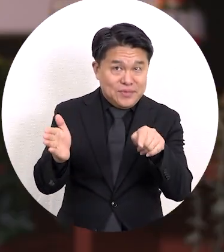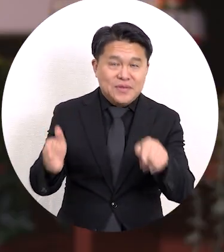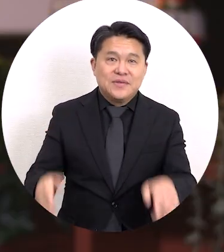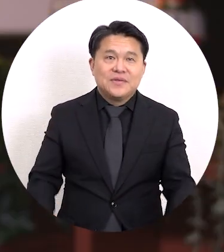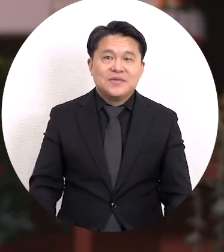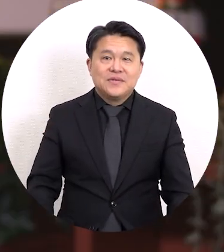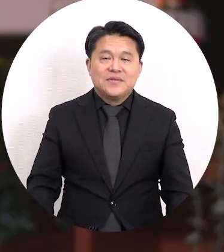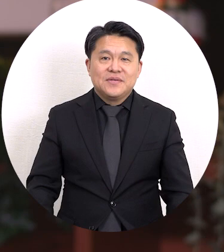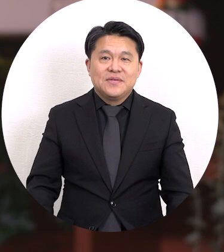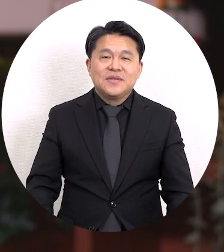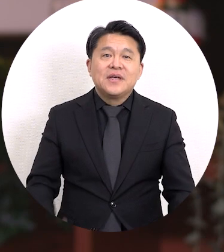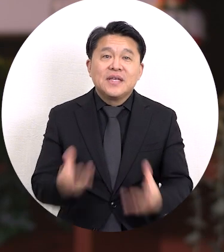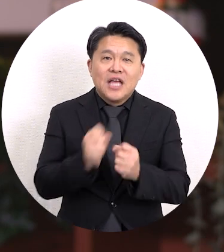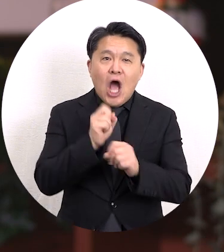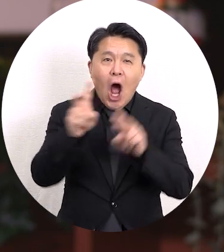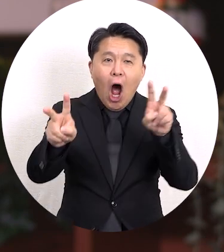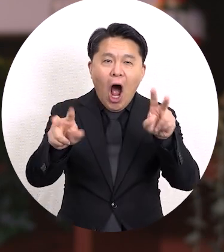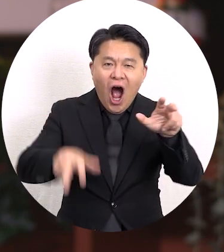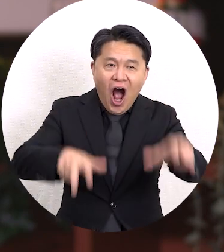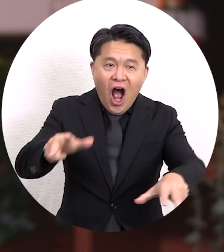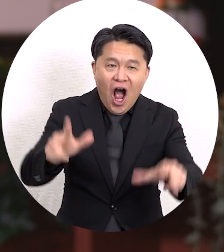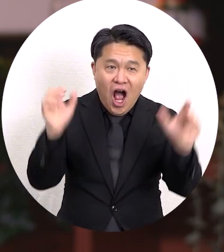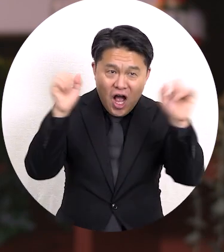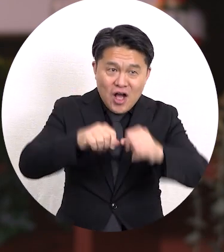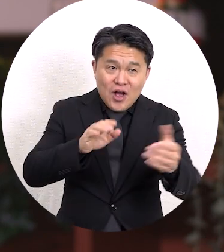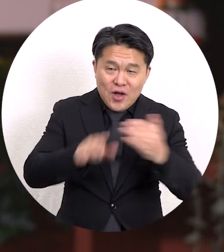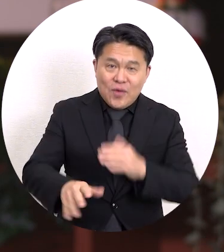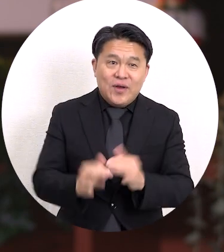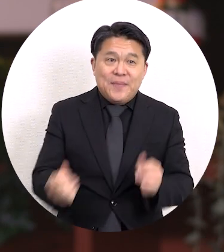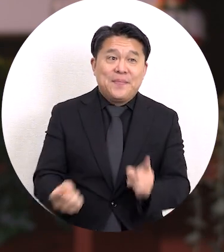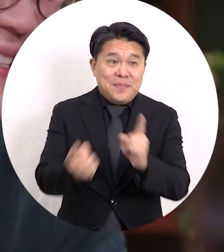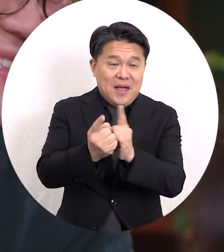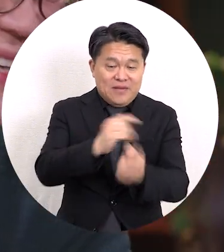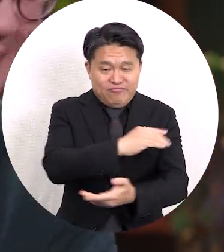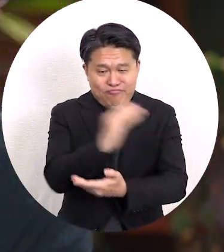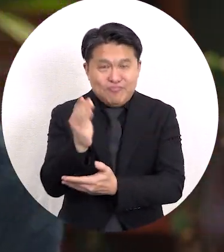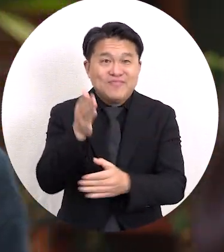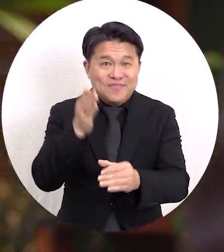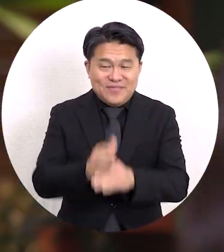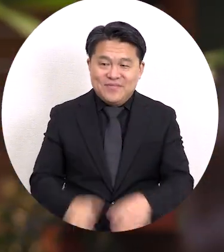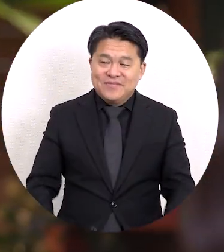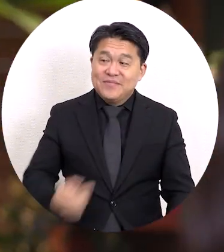It’s about how, as dinosaurs went extinct, we ended up meeting each other something along those lines. I have always enjoyed music.